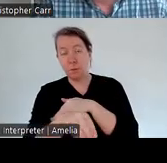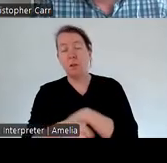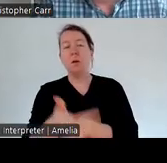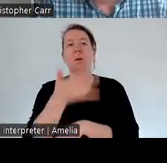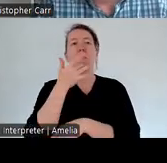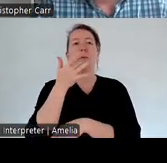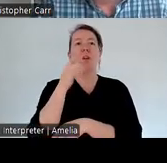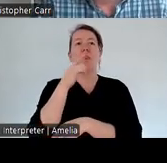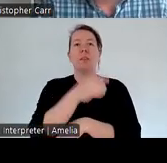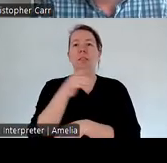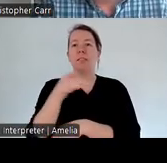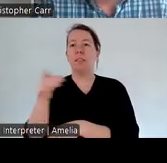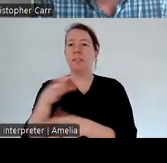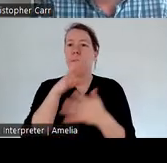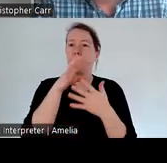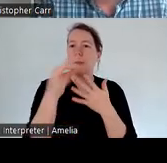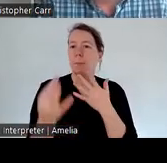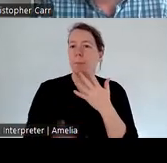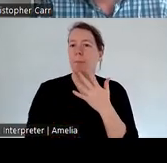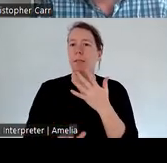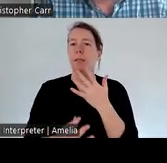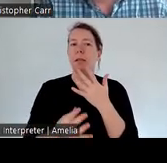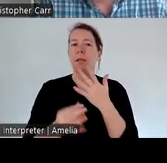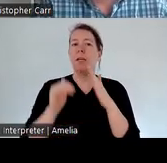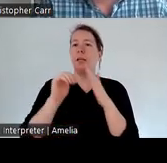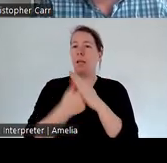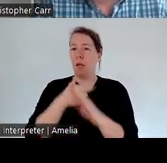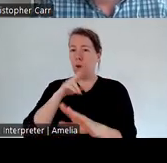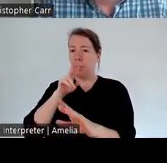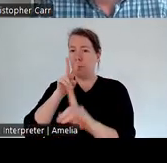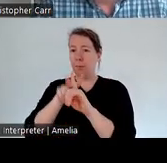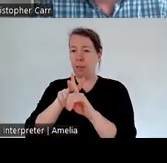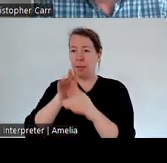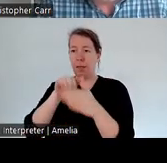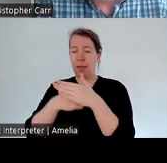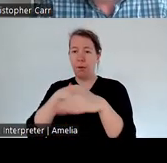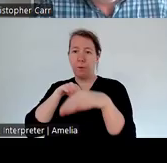preferences, and understand how selected resources may be accessed. Controlled vocabulary,